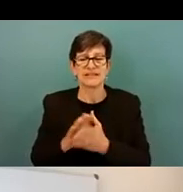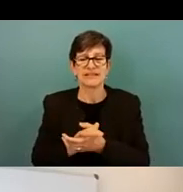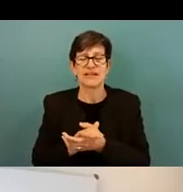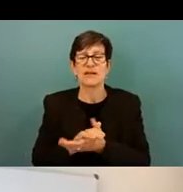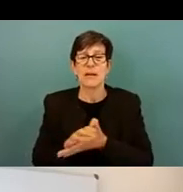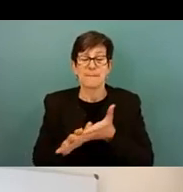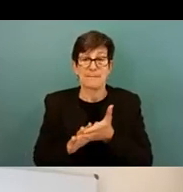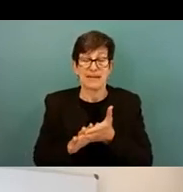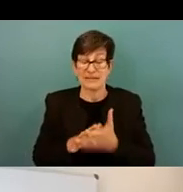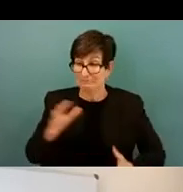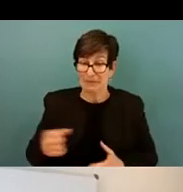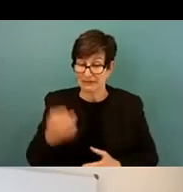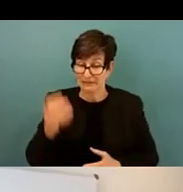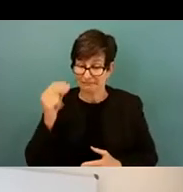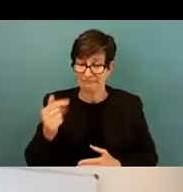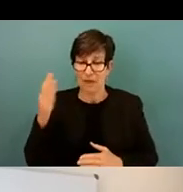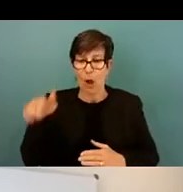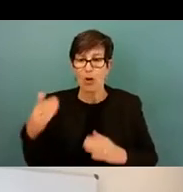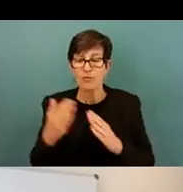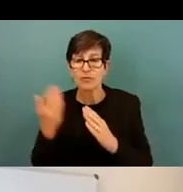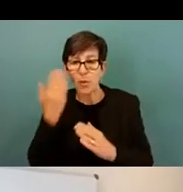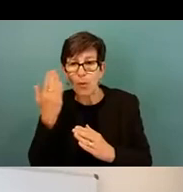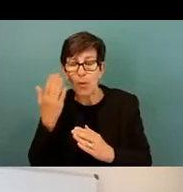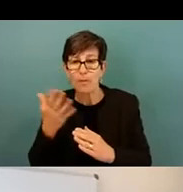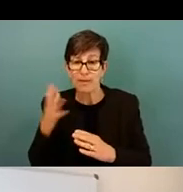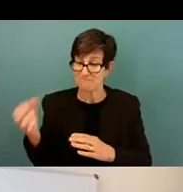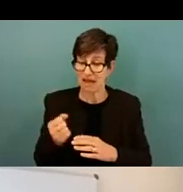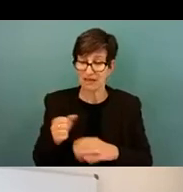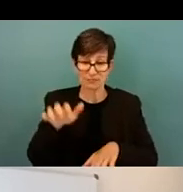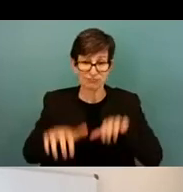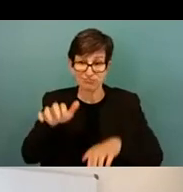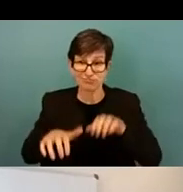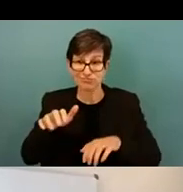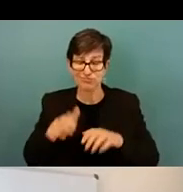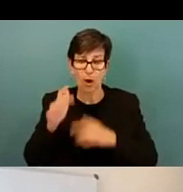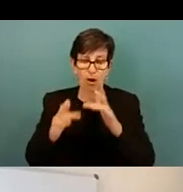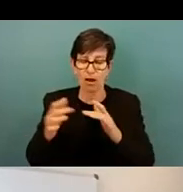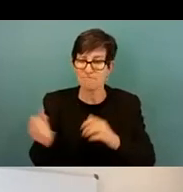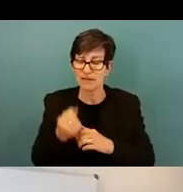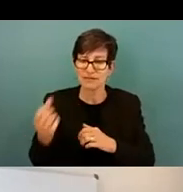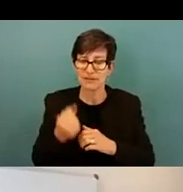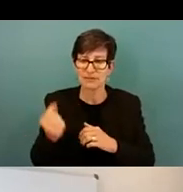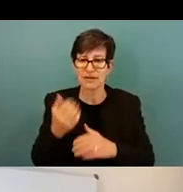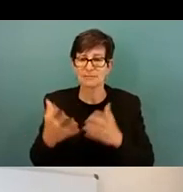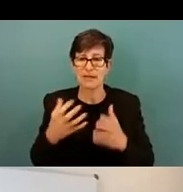we all know why that is. So there's definitely, we can see that, but I think we need to ask